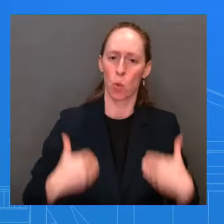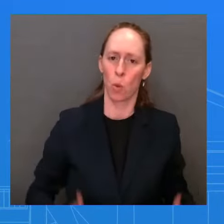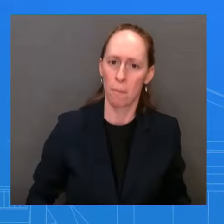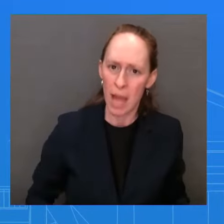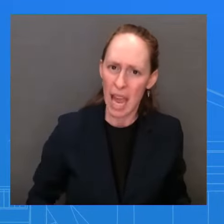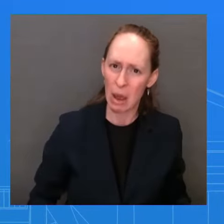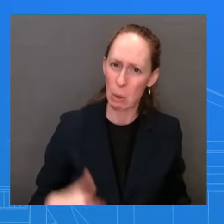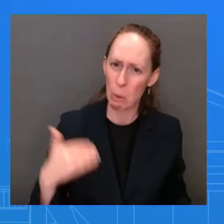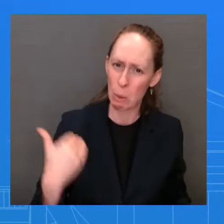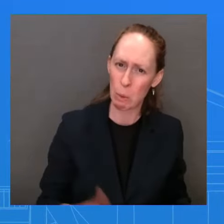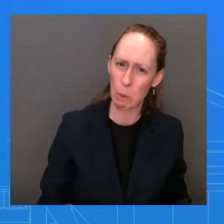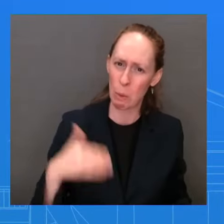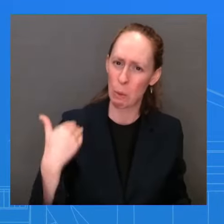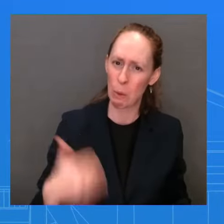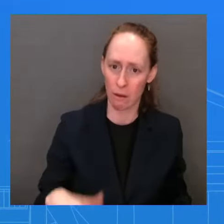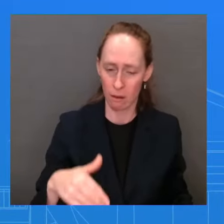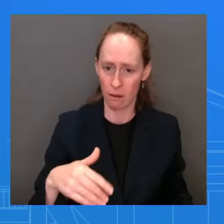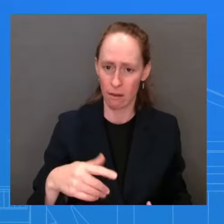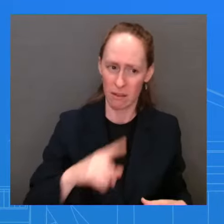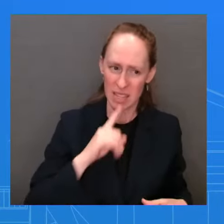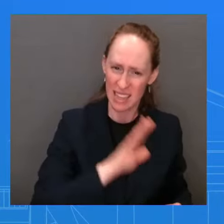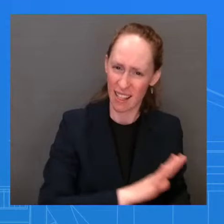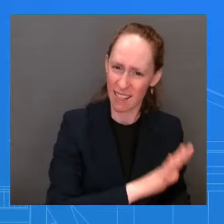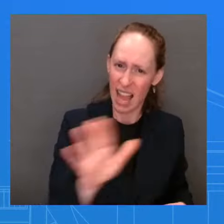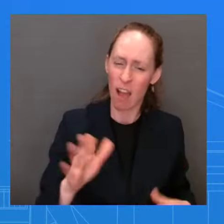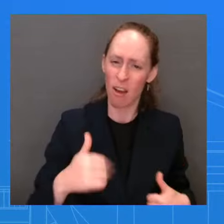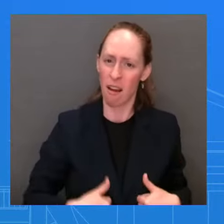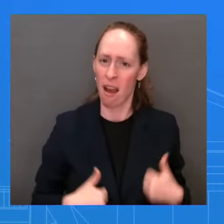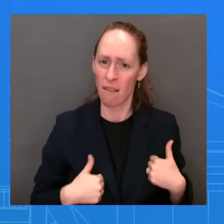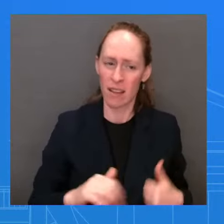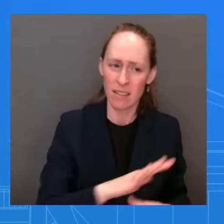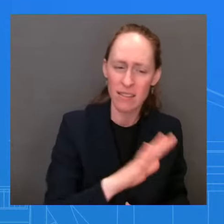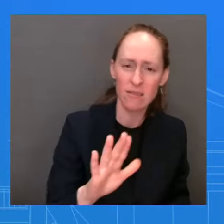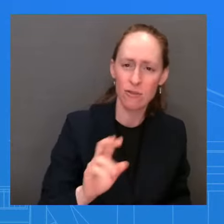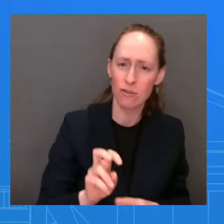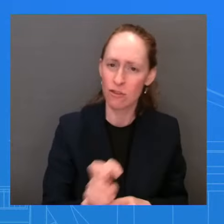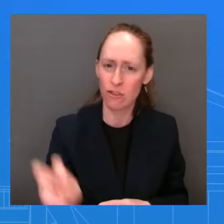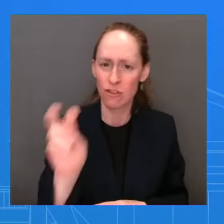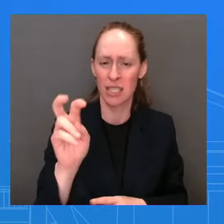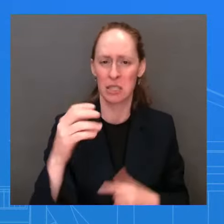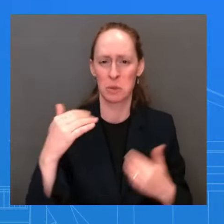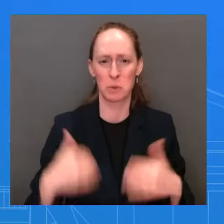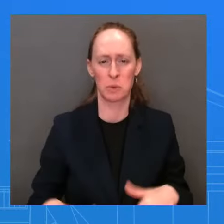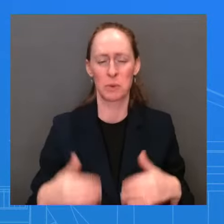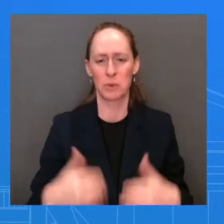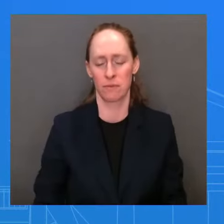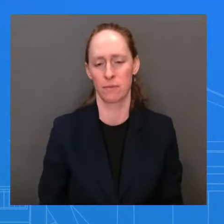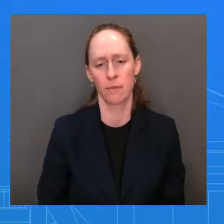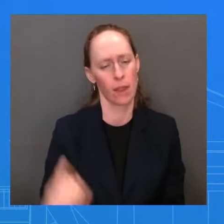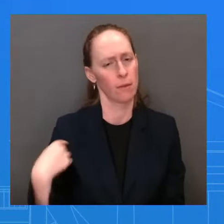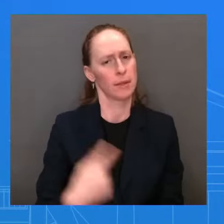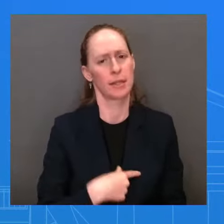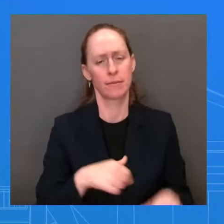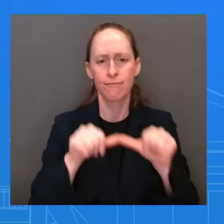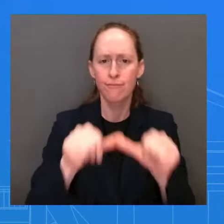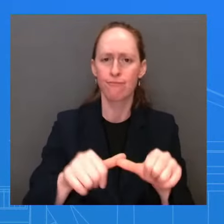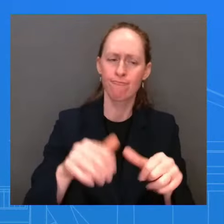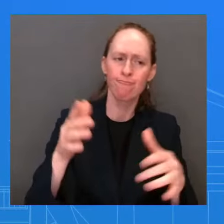They may try to erase our stories from classrooms and libraries, but we're here. We're here today at the White House.